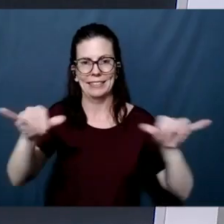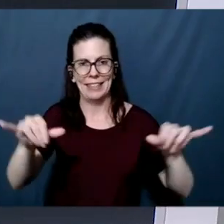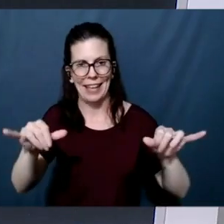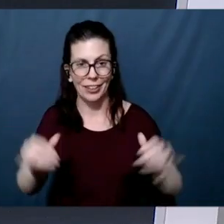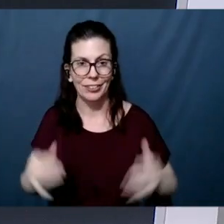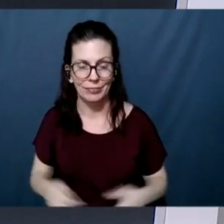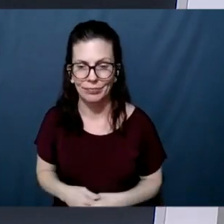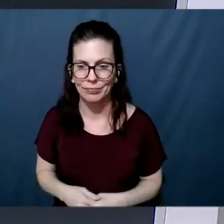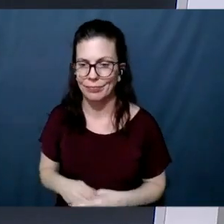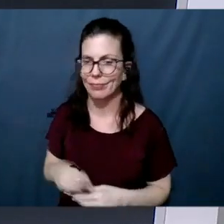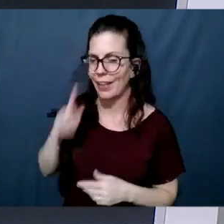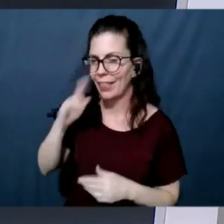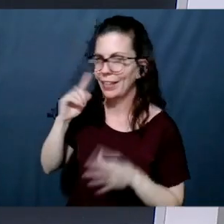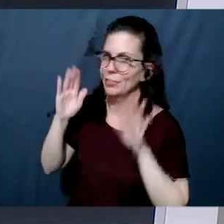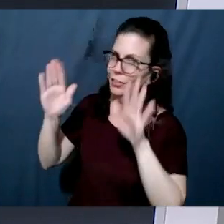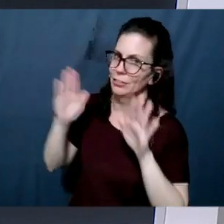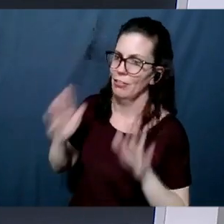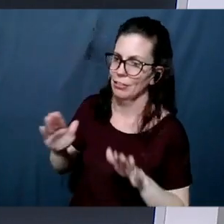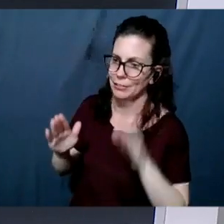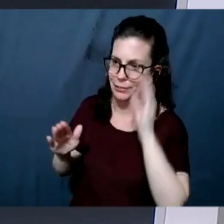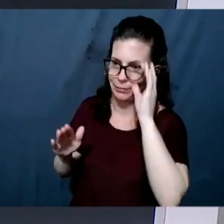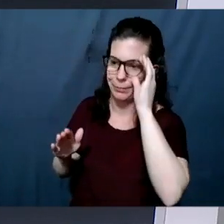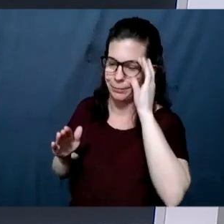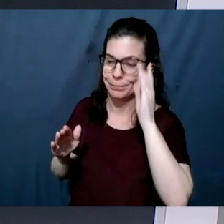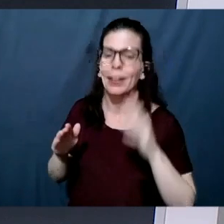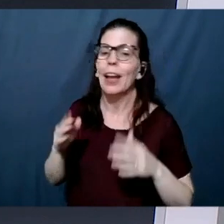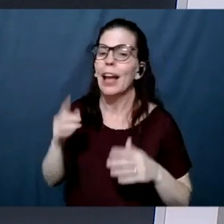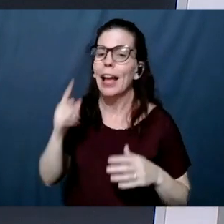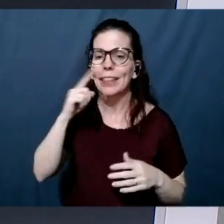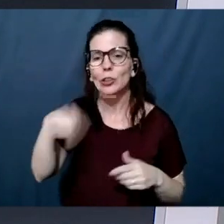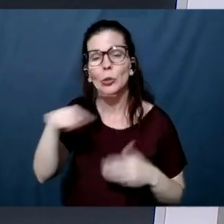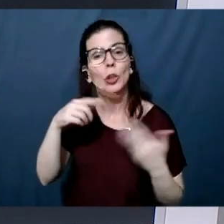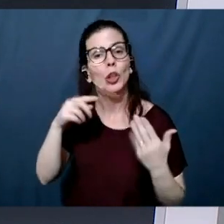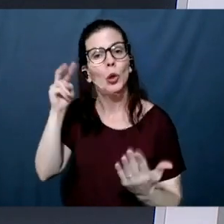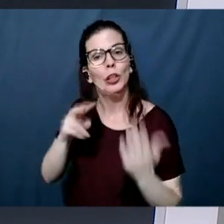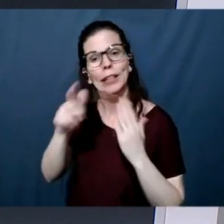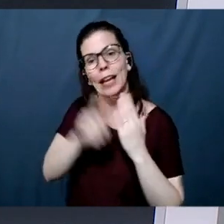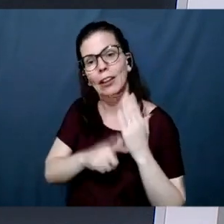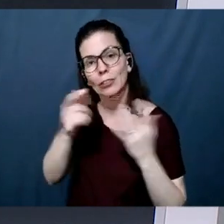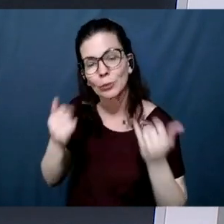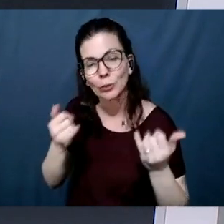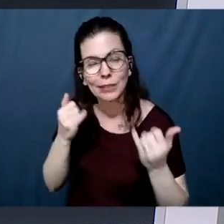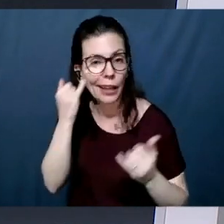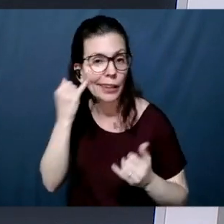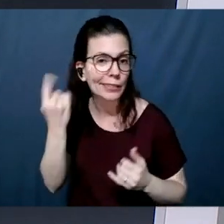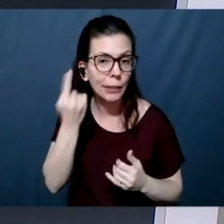I think you can go check out the catalog today. If there's something that you want there, let us know.